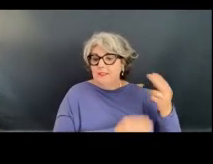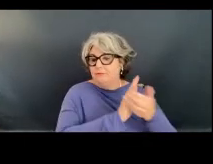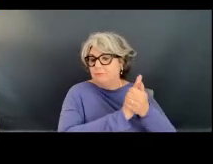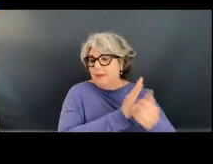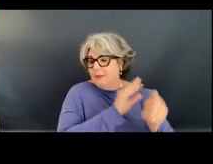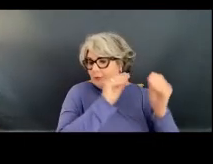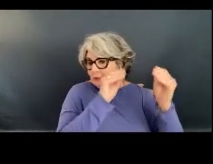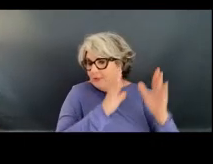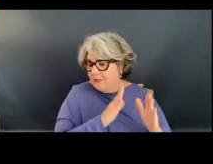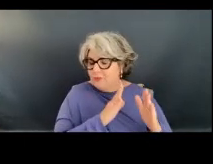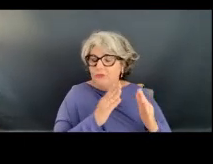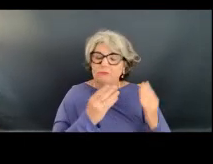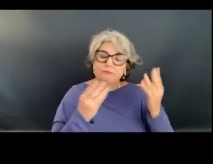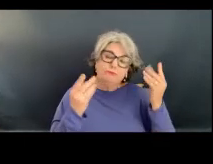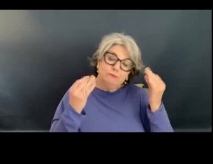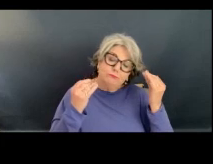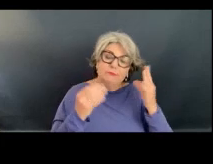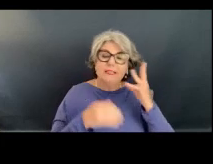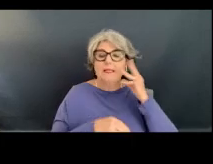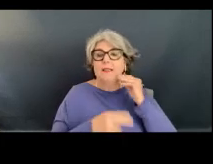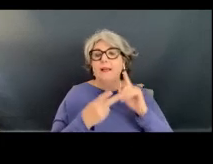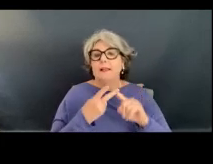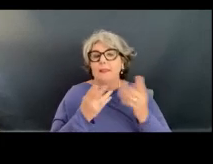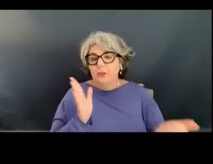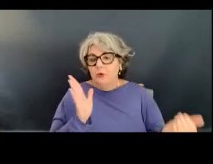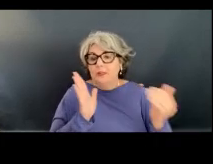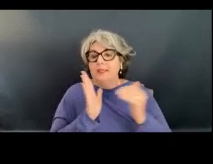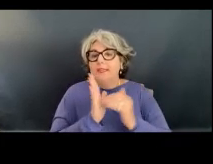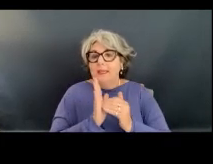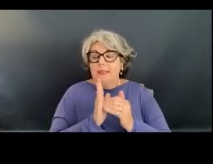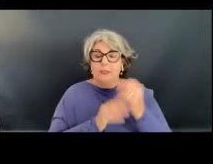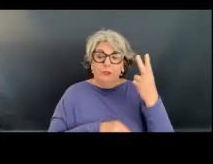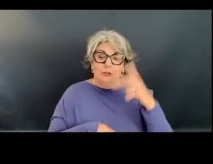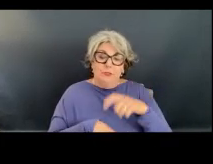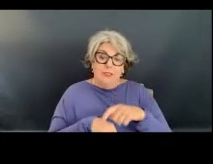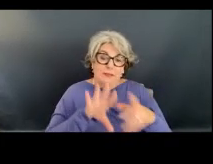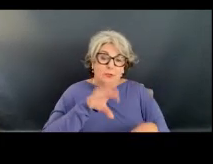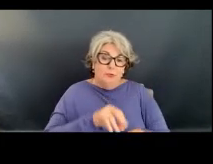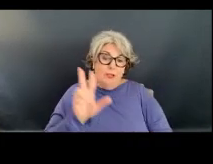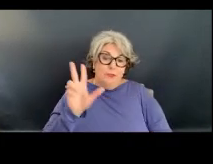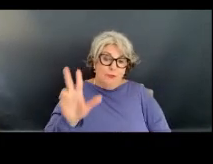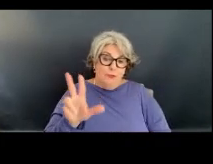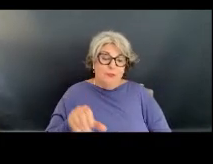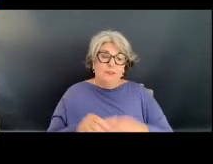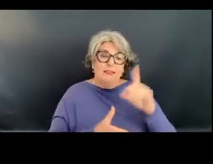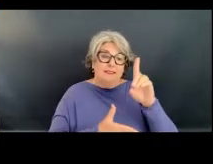They reflect on their experience, and then they repeat that process two more times. And really that's the design of the course.